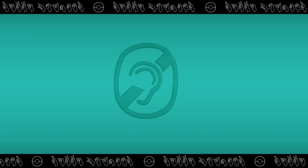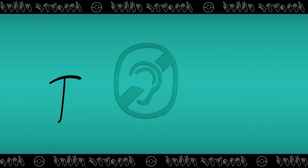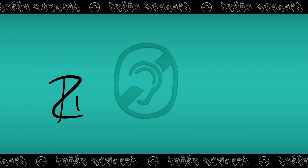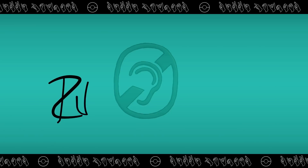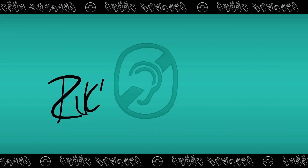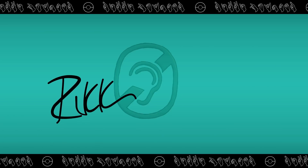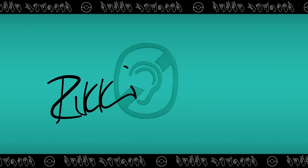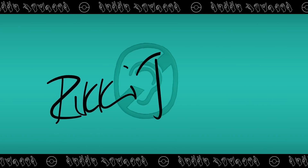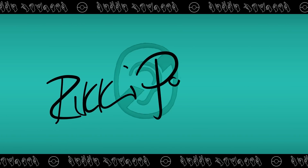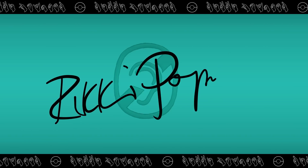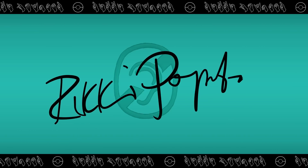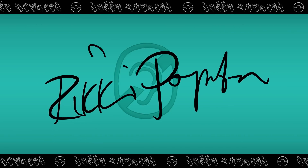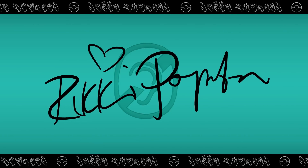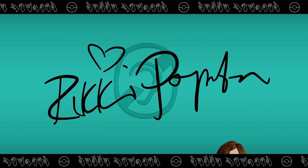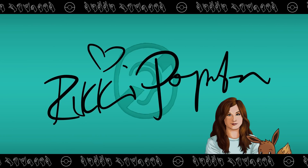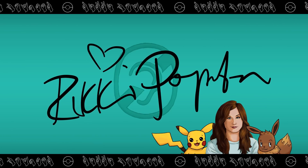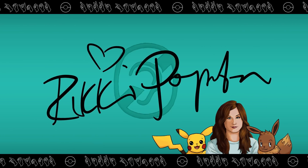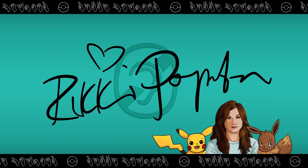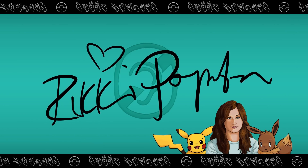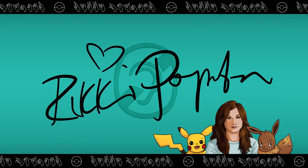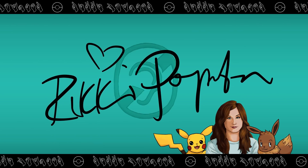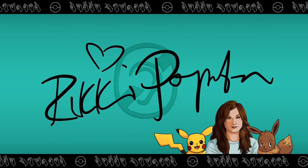[pencil writing] [Pokemon game sound]